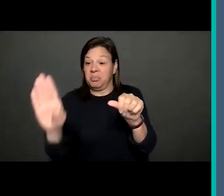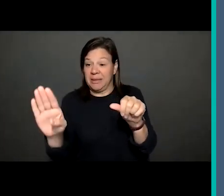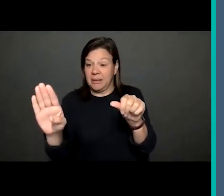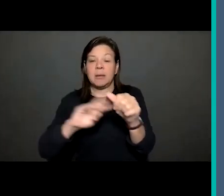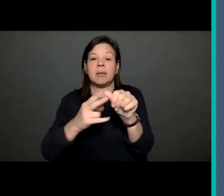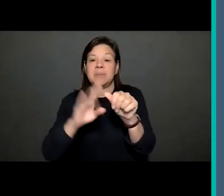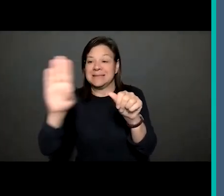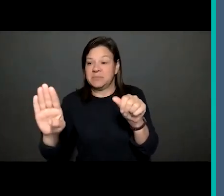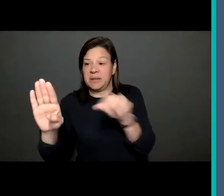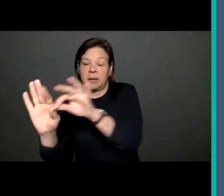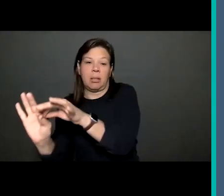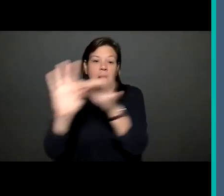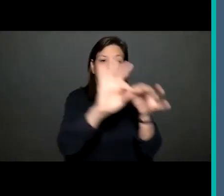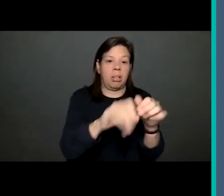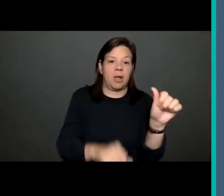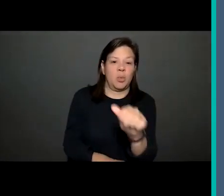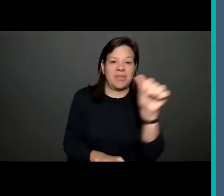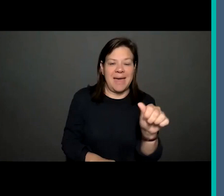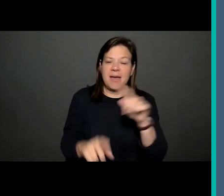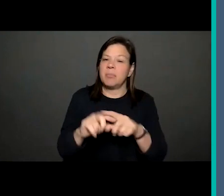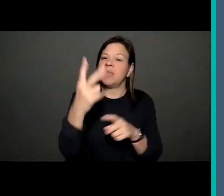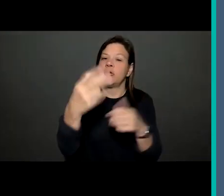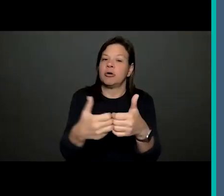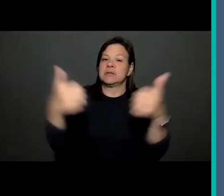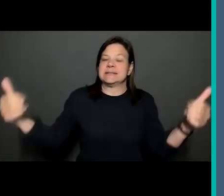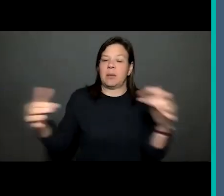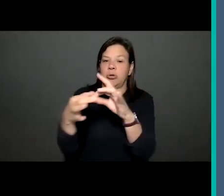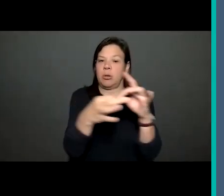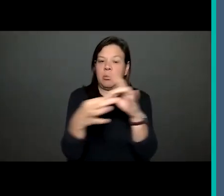"B" IS ASSOCIATED WITH RECORD "A," THEY ARE TWO DIRECTIONAL.